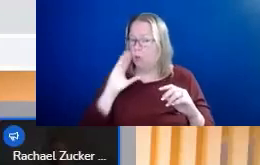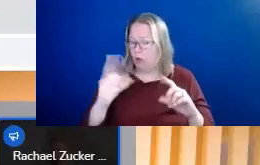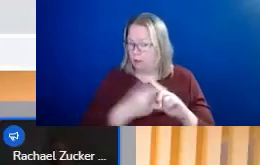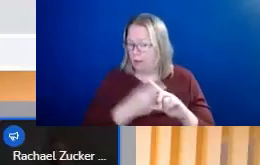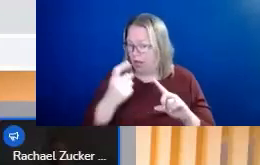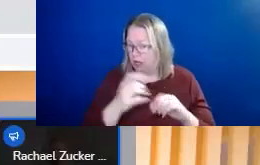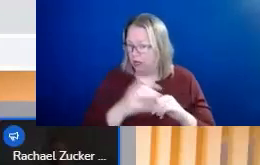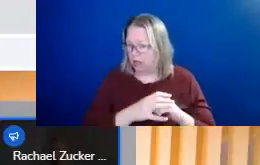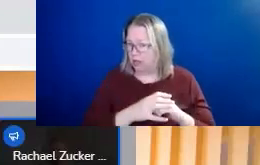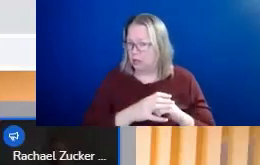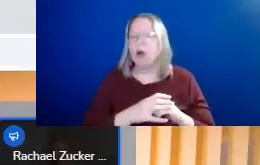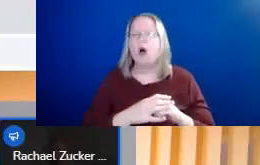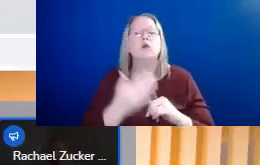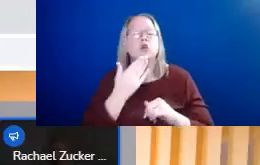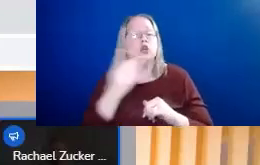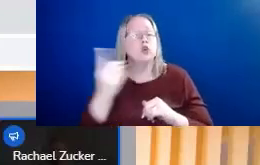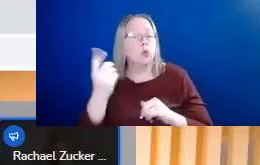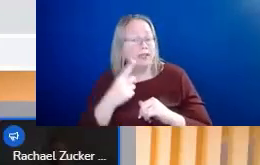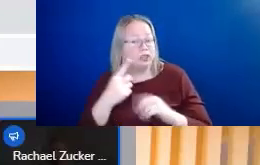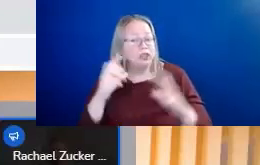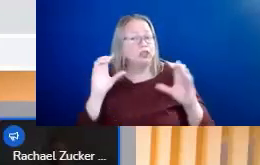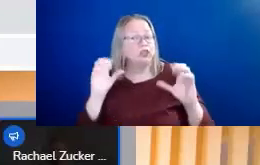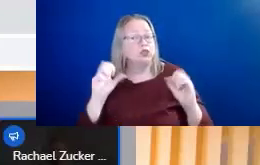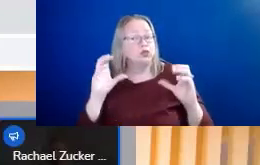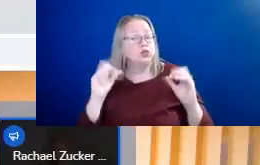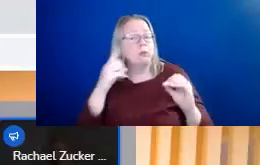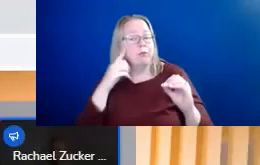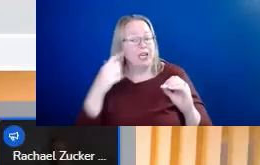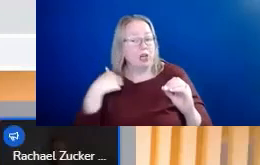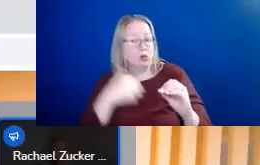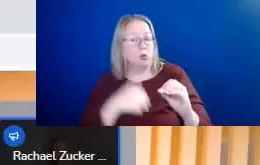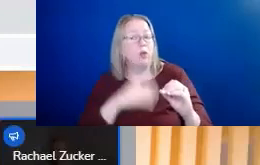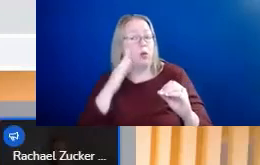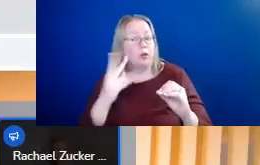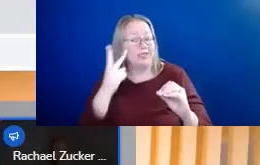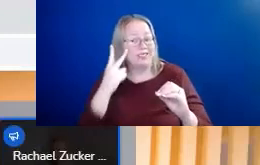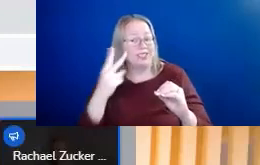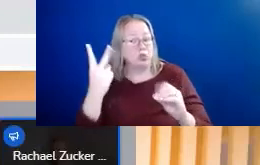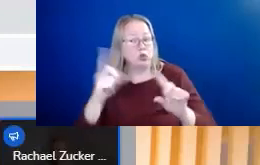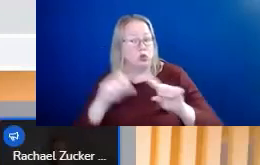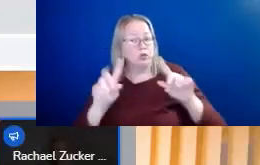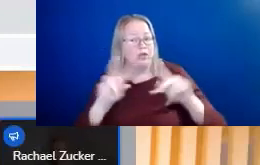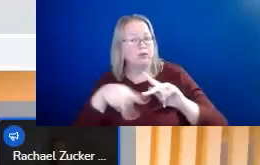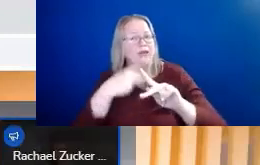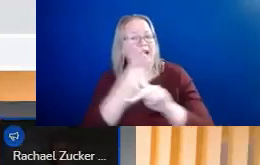27:20 DADASIEWICZ: Very good question. 12:27:28 Because we are going to be looking at two different types of live session